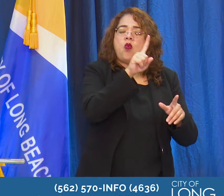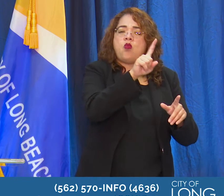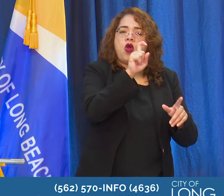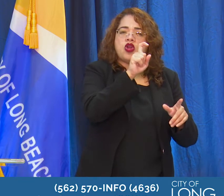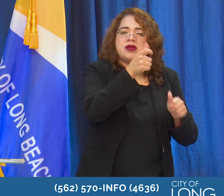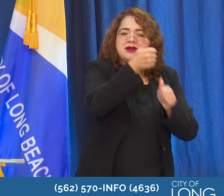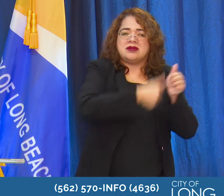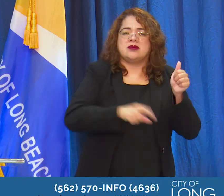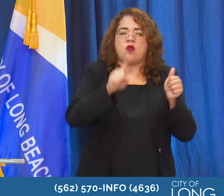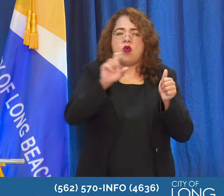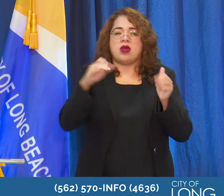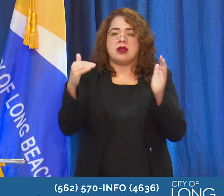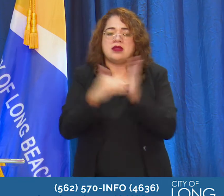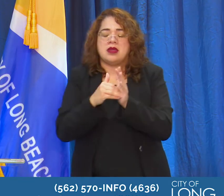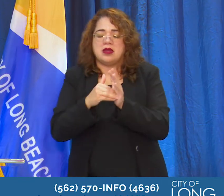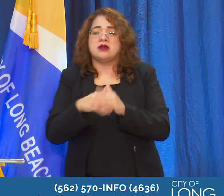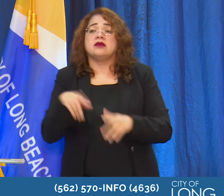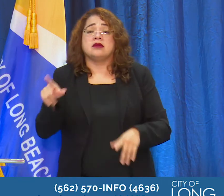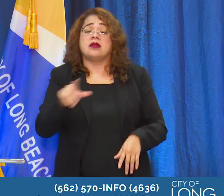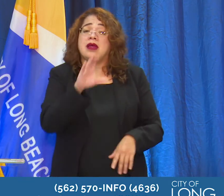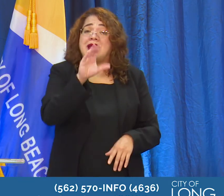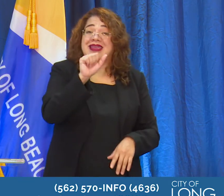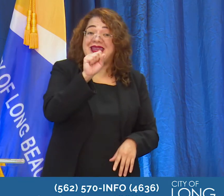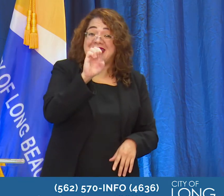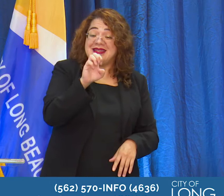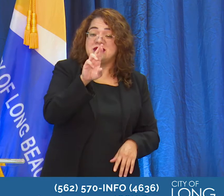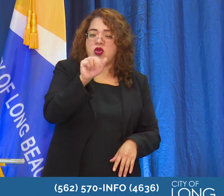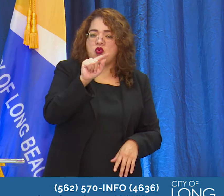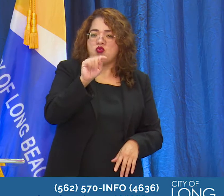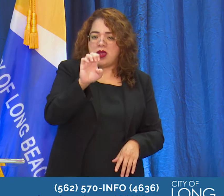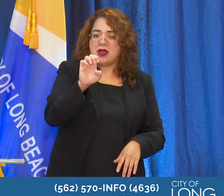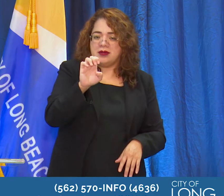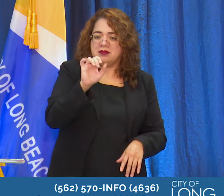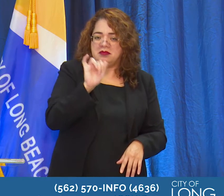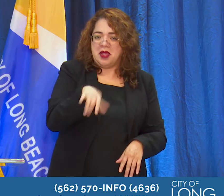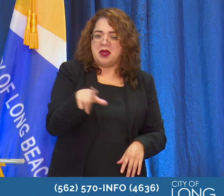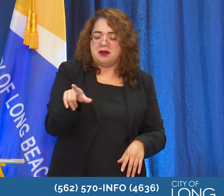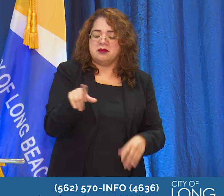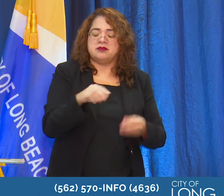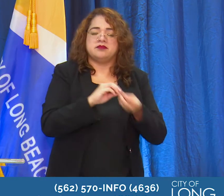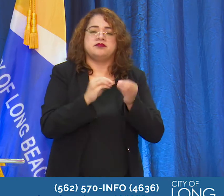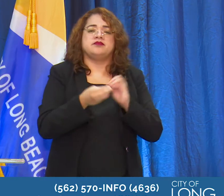So, to talk about the case rate indicator-- basically what that is is